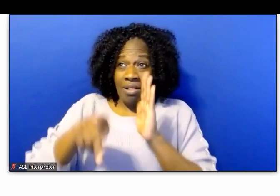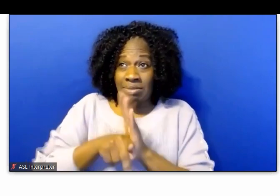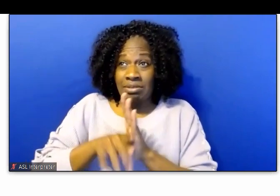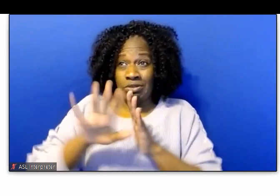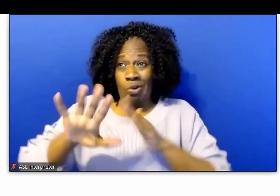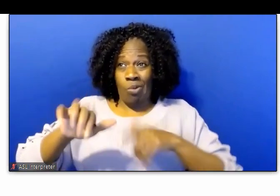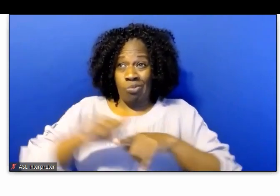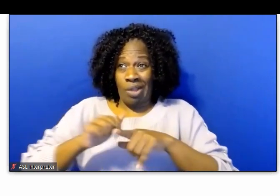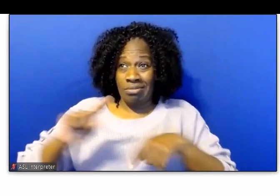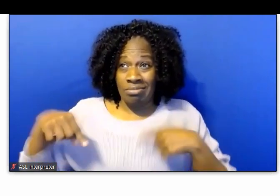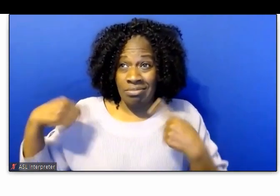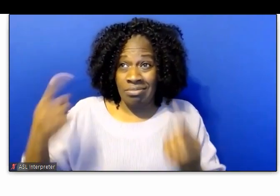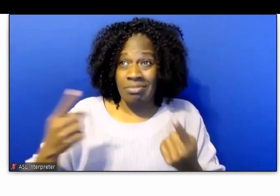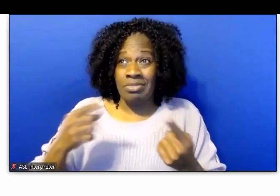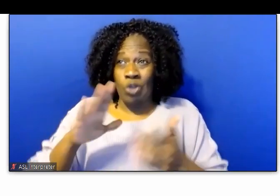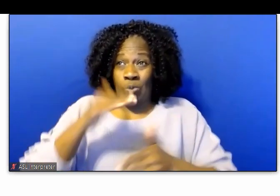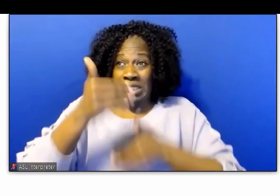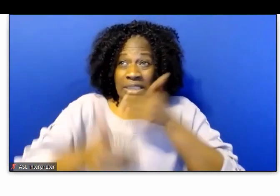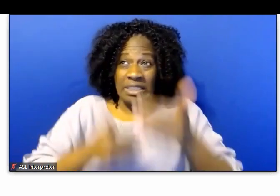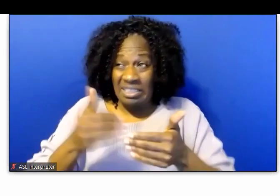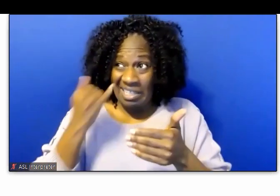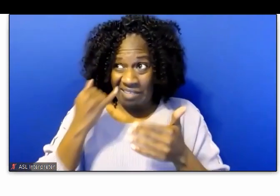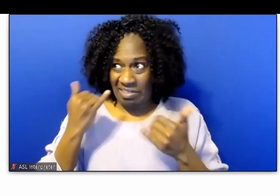If you are not currently doing this and say "We don't do it",